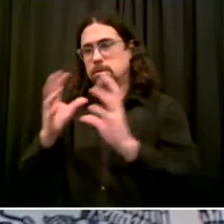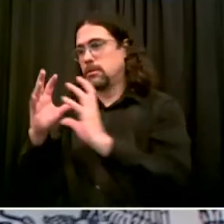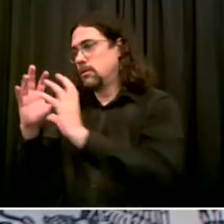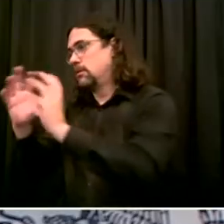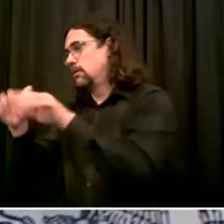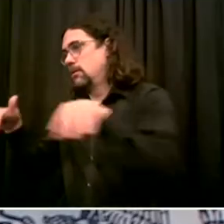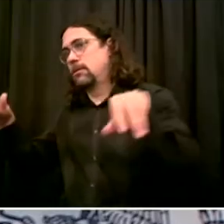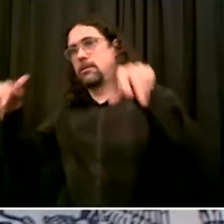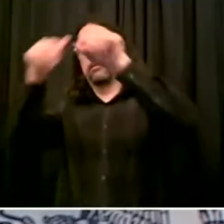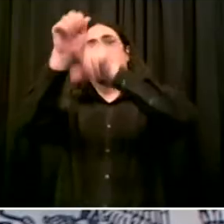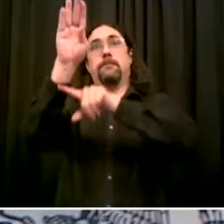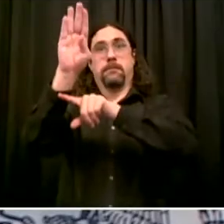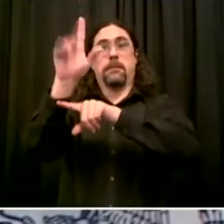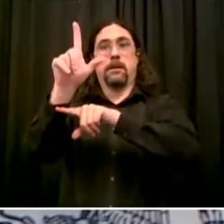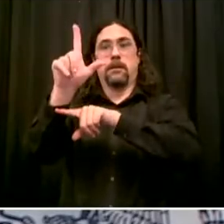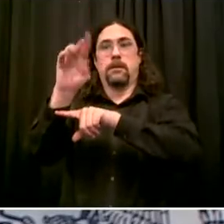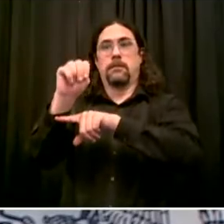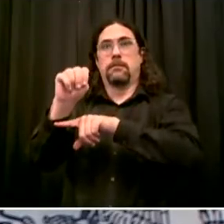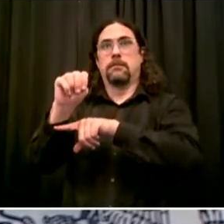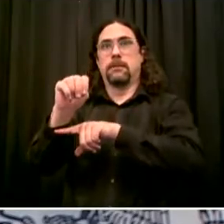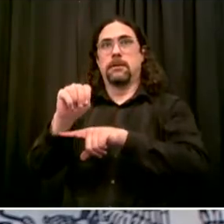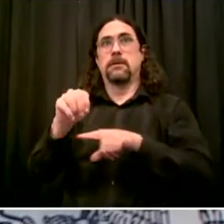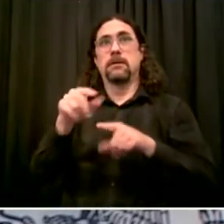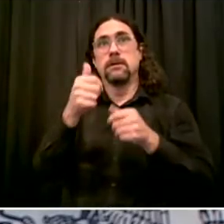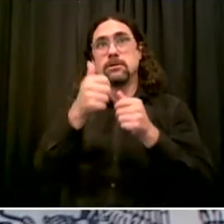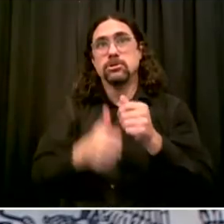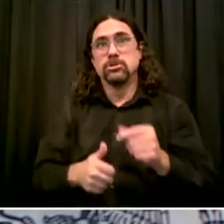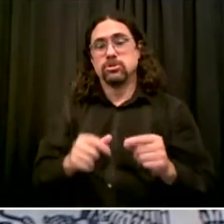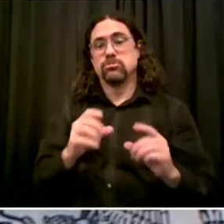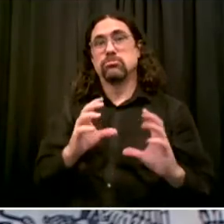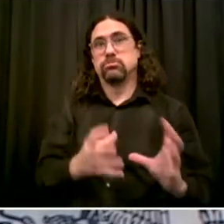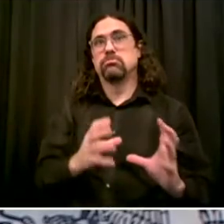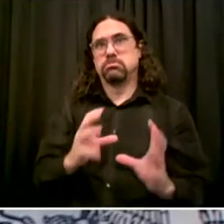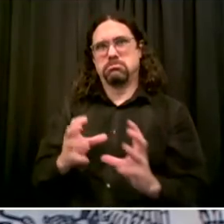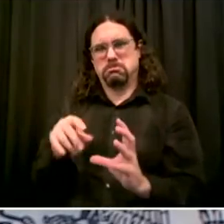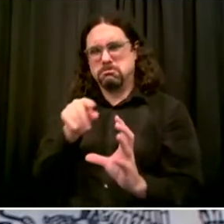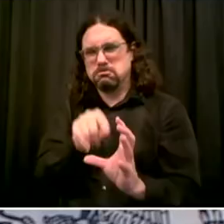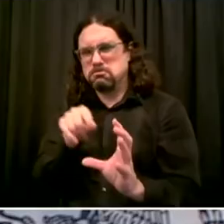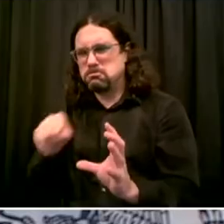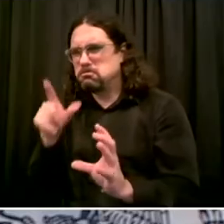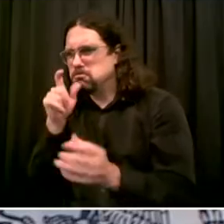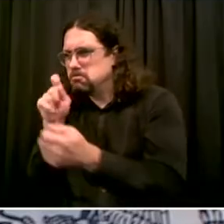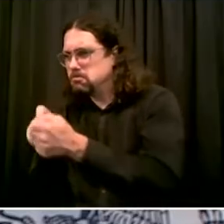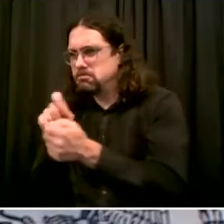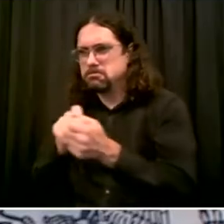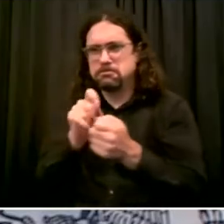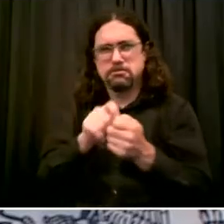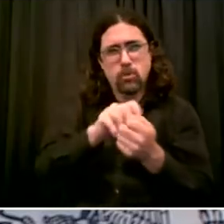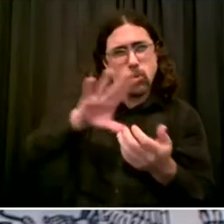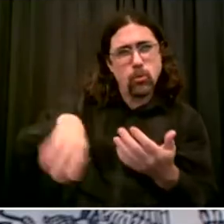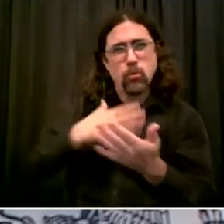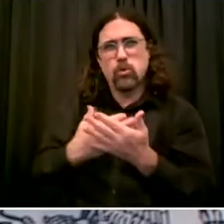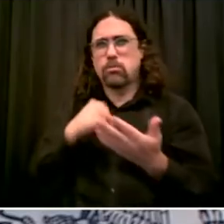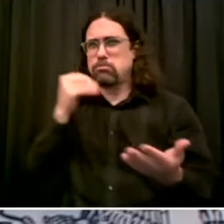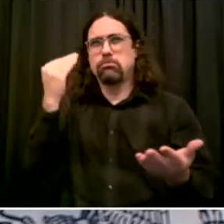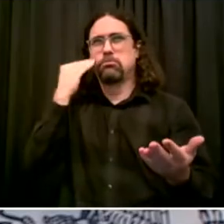THEY MEAN. FOR 400 YEARS IN AMERICA PEOPLE HAVE BEEN SRDIESPECTED AND